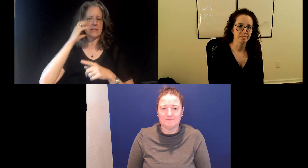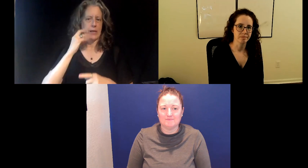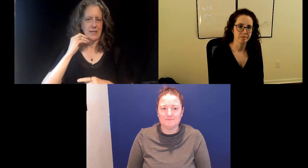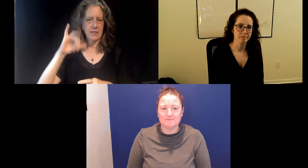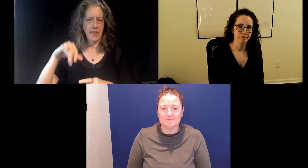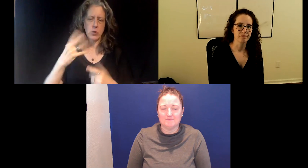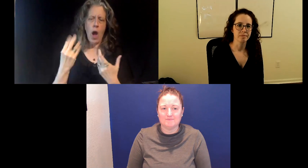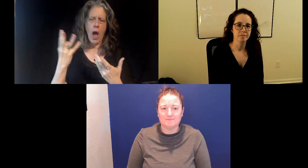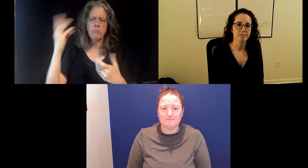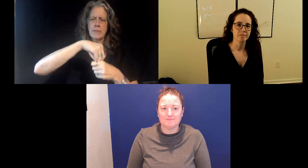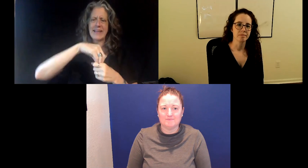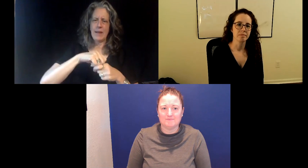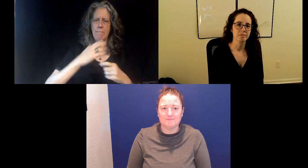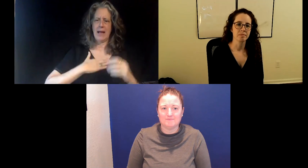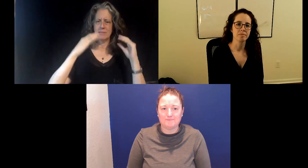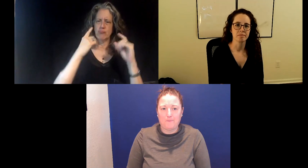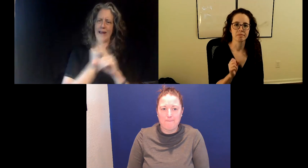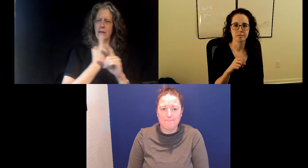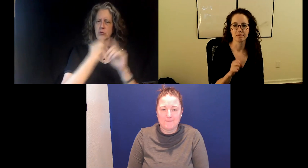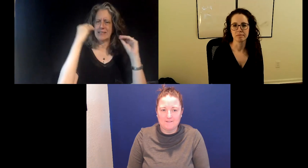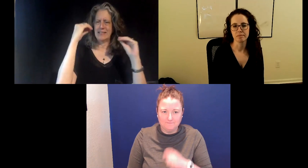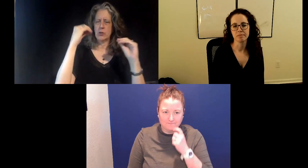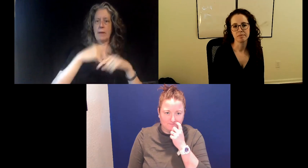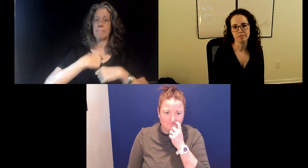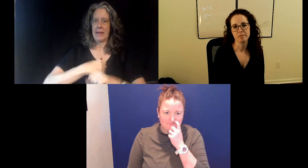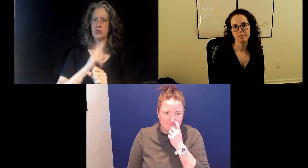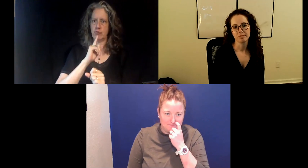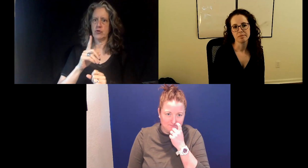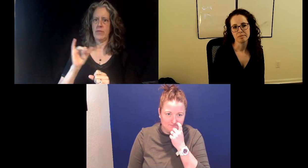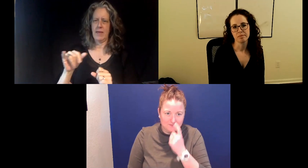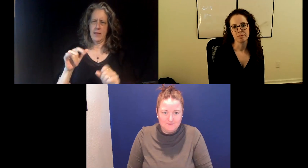so it's making sure that they have experience with those things and making sure that i incorporate